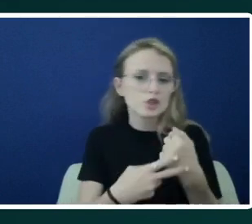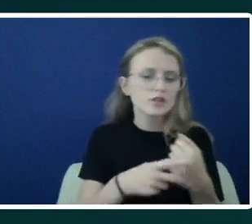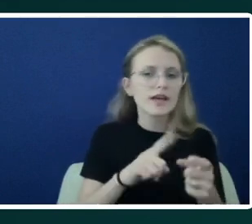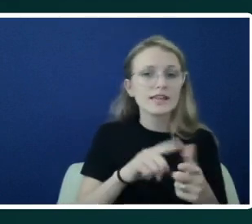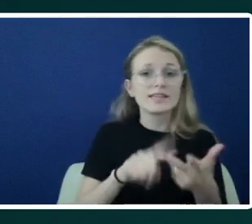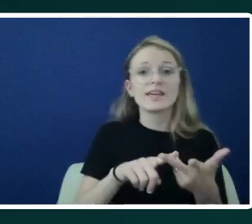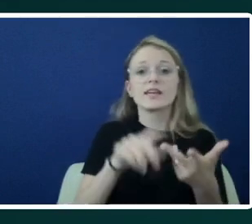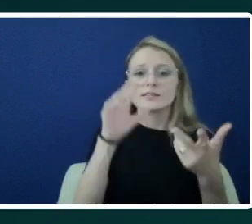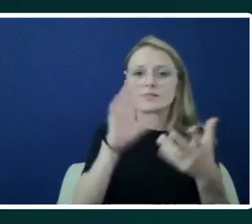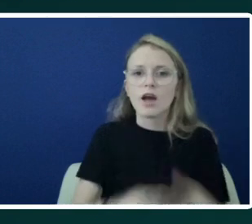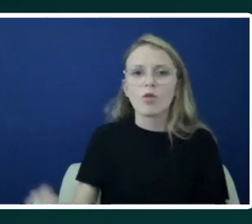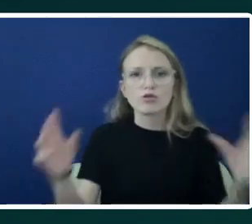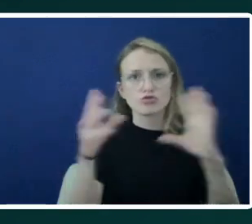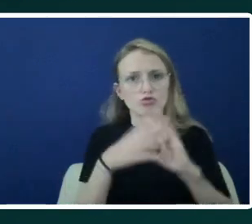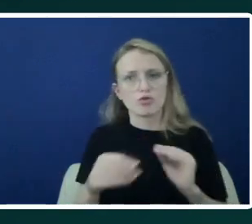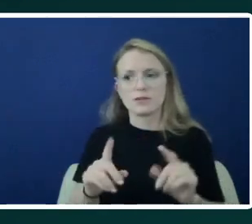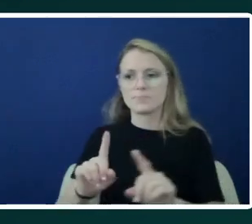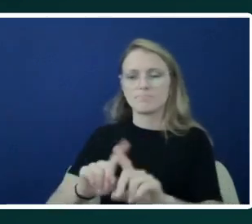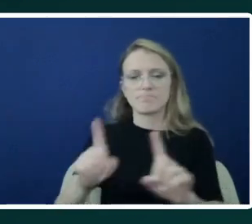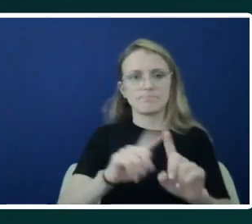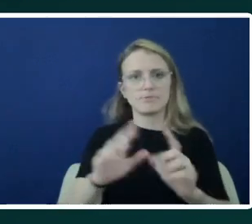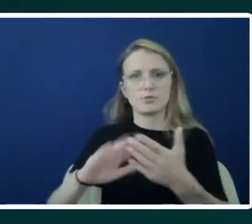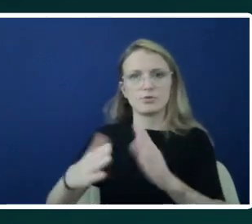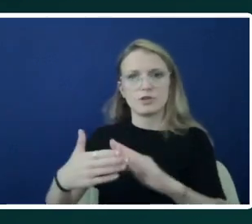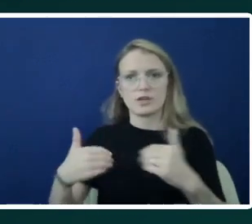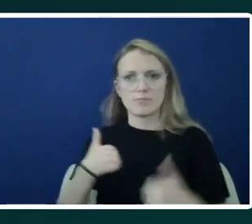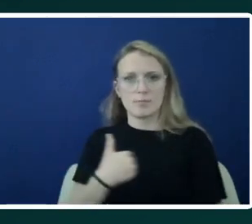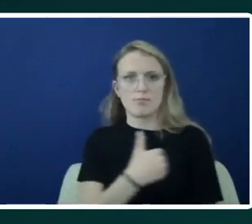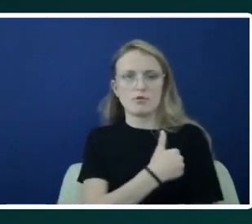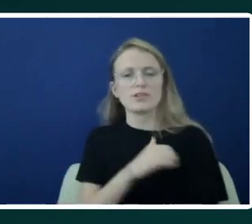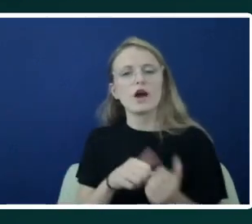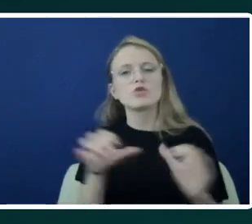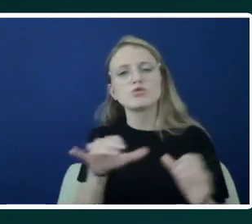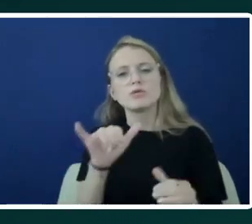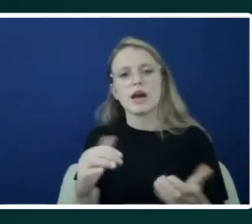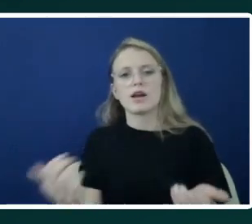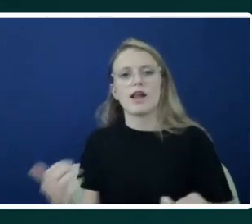of different community members collaboratively. Samir Meghelli: Yeah. Well, again,